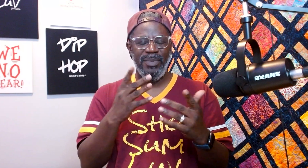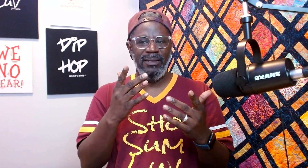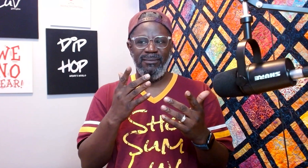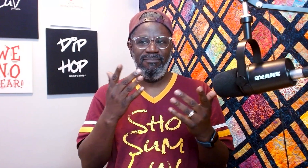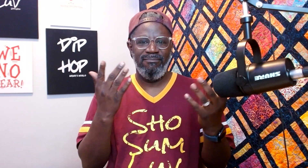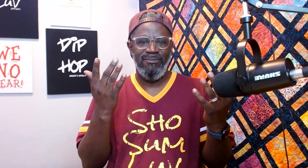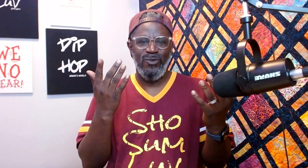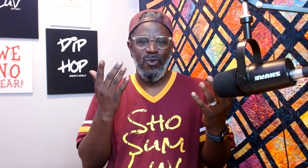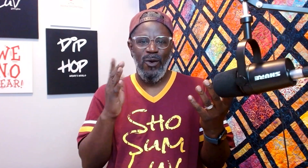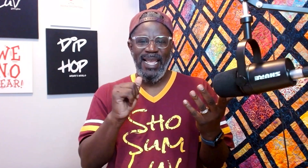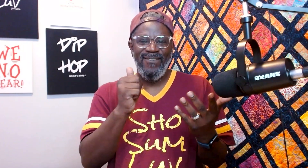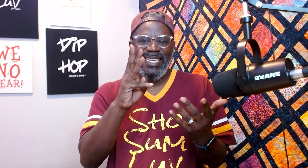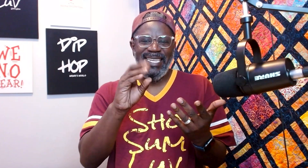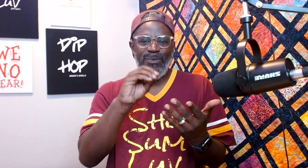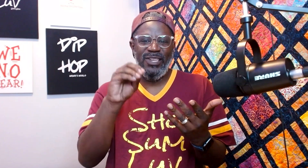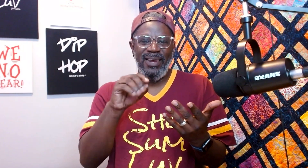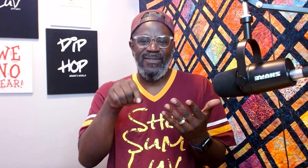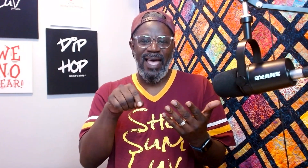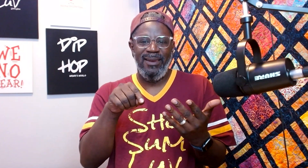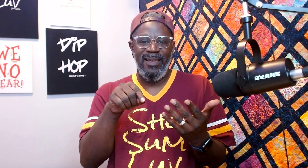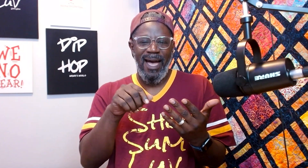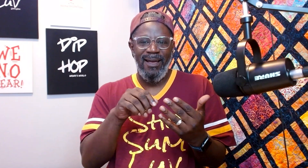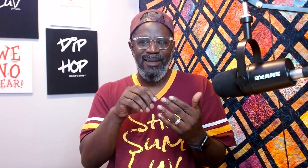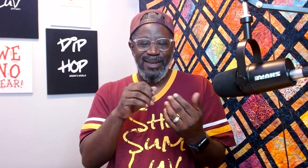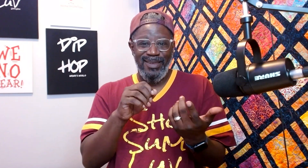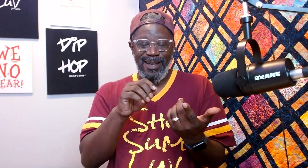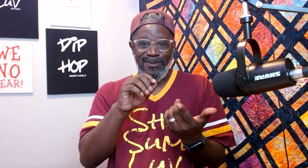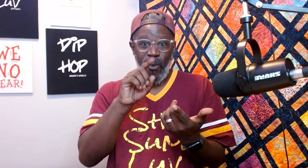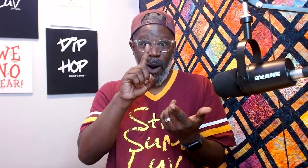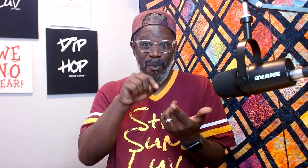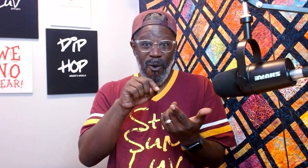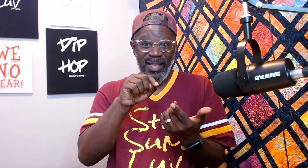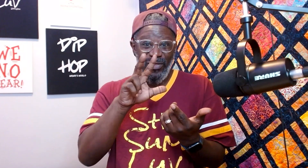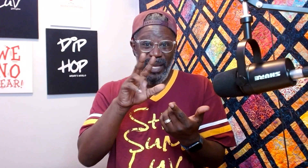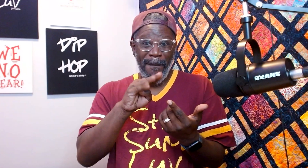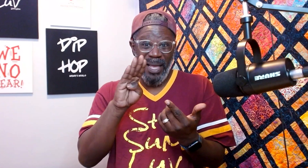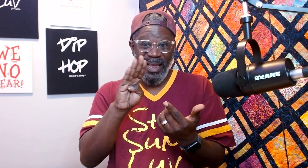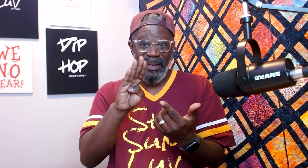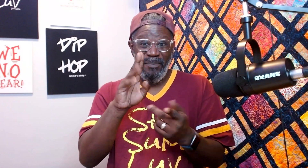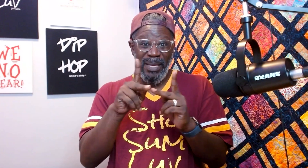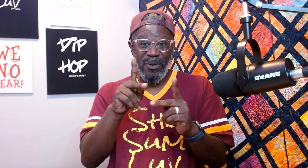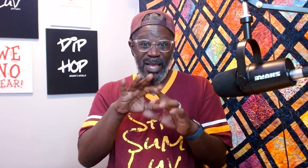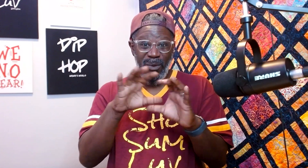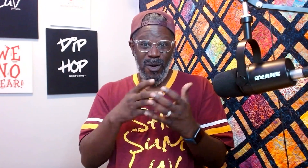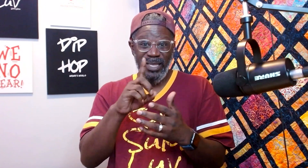I mean, we only have 16% of that because 1.3 billion people in the world with